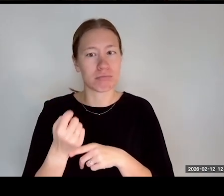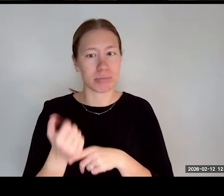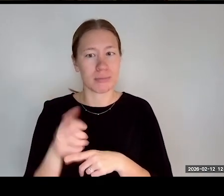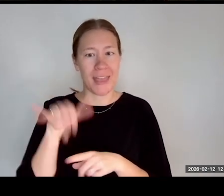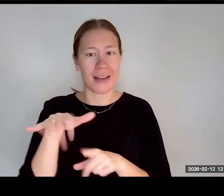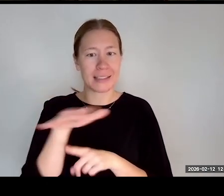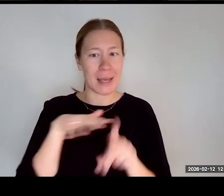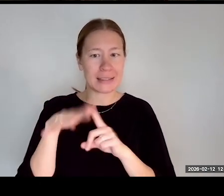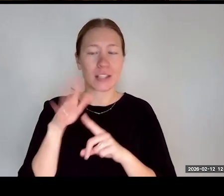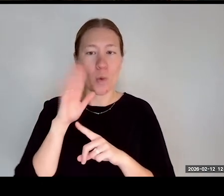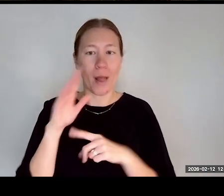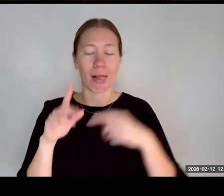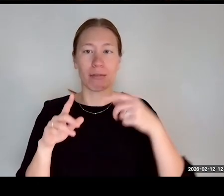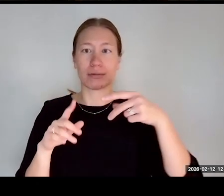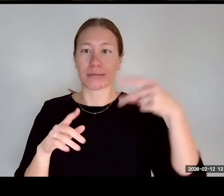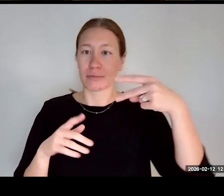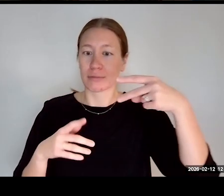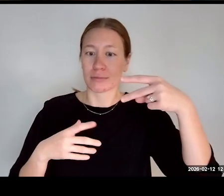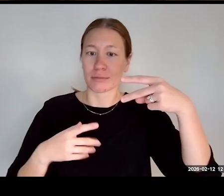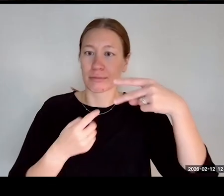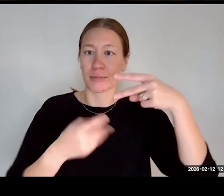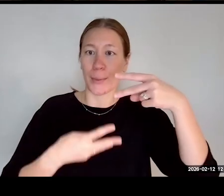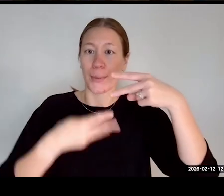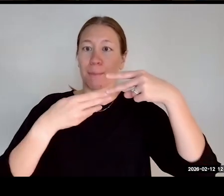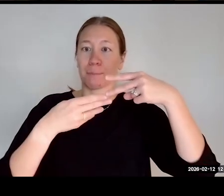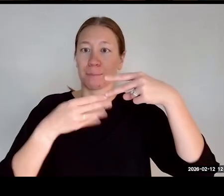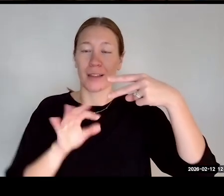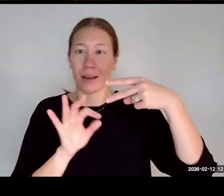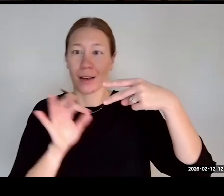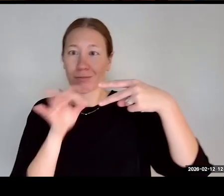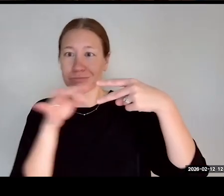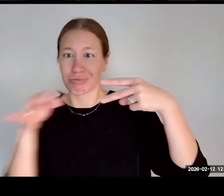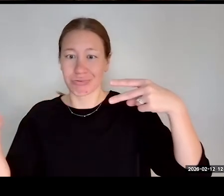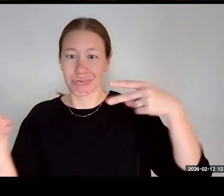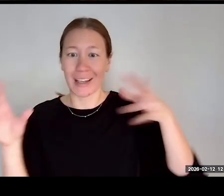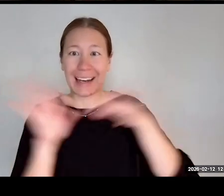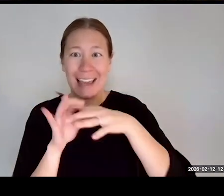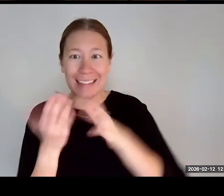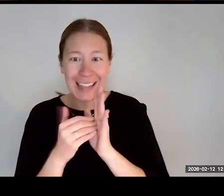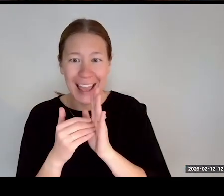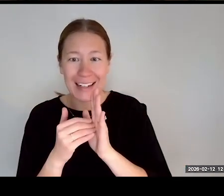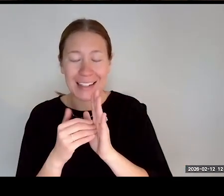I'm gonna get rid of this hyphen. I'm gonna backspace delete until I can just hit enter.